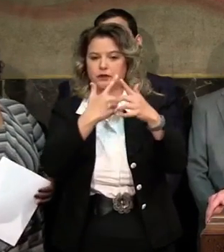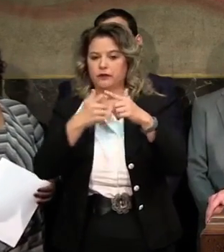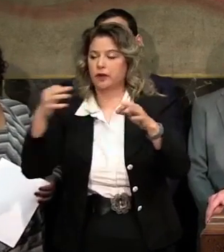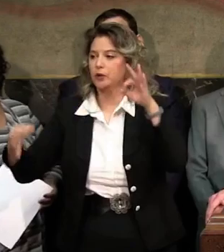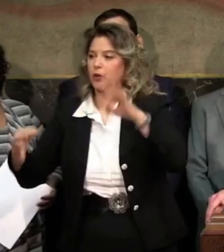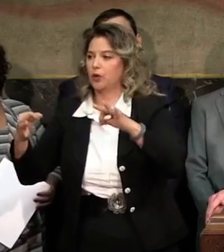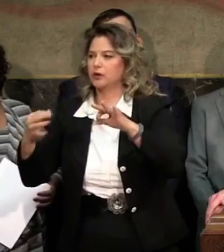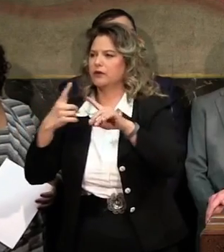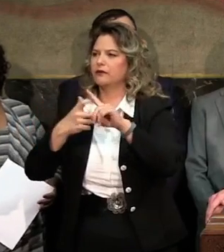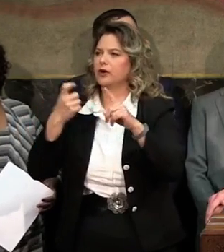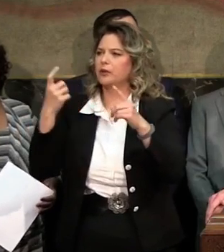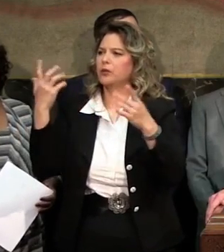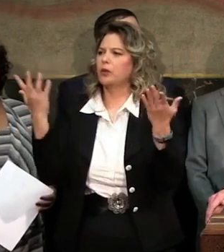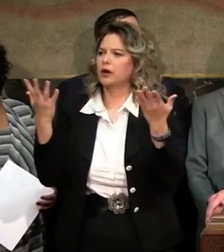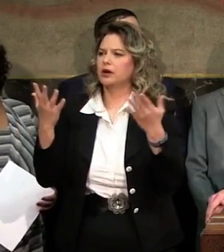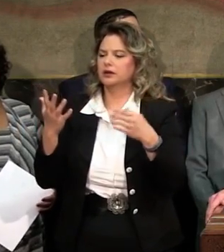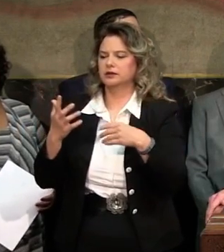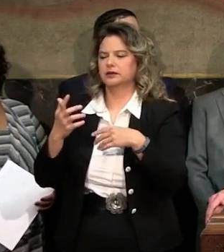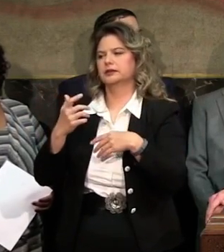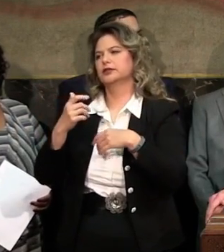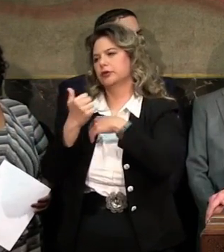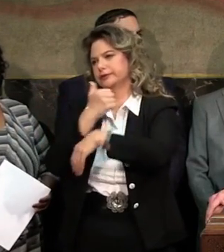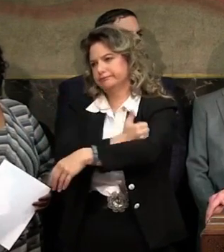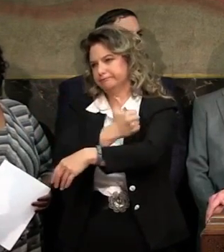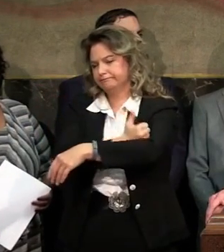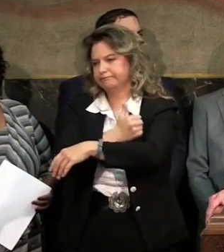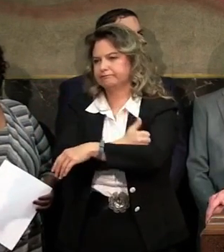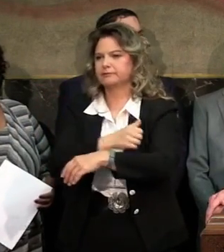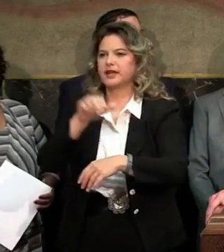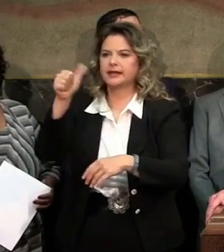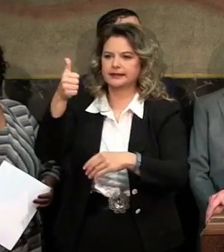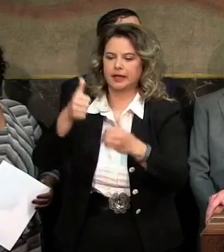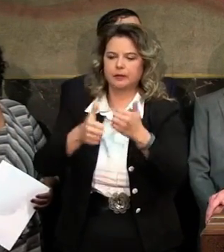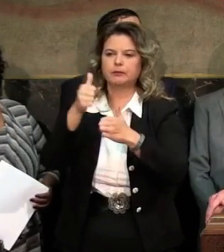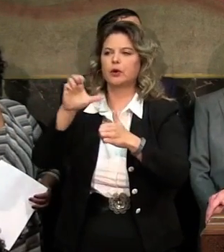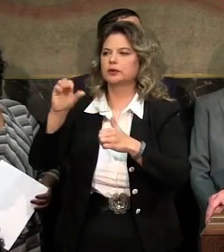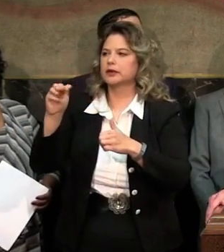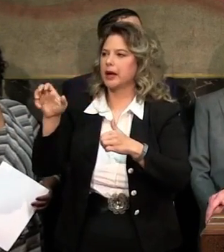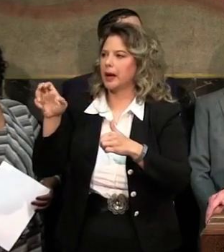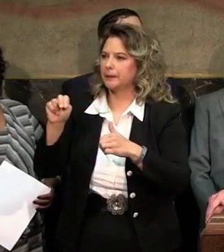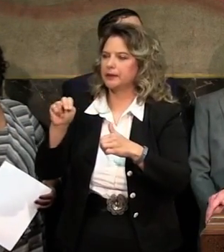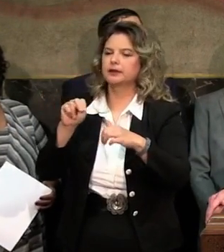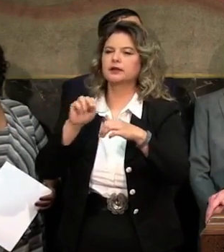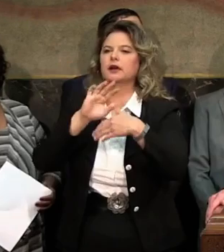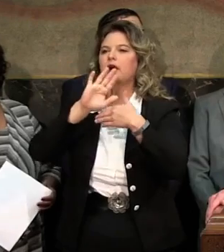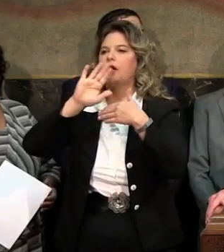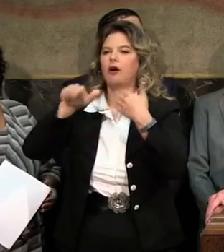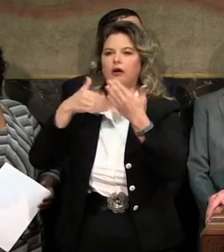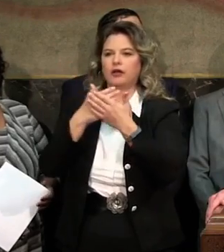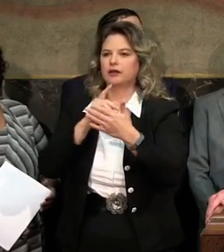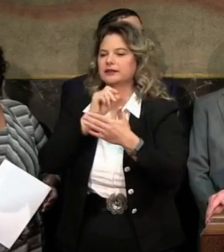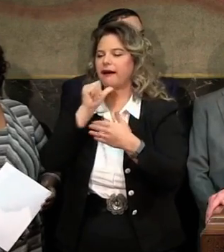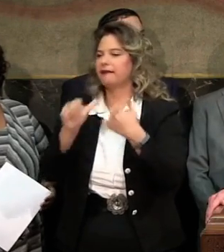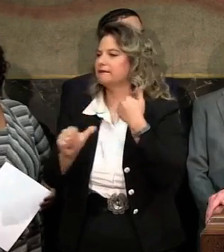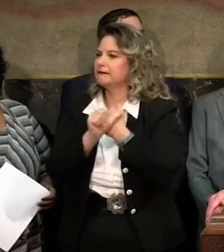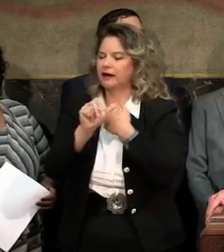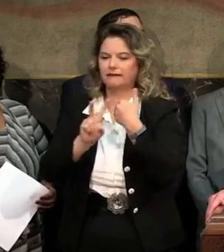possession as you heard the governor talked about the ten most common crimes admitted to prison all non violent again you heard the governor talked about